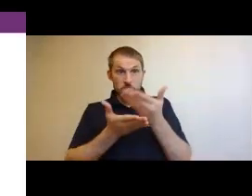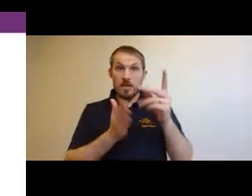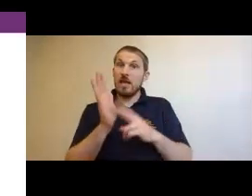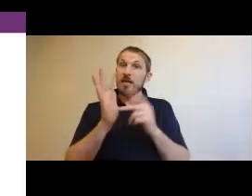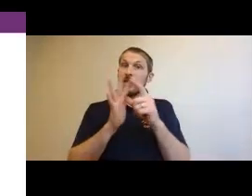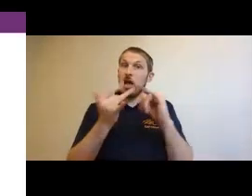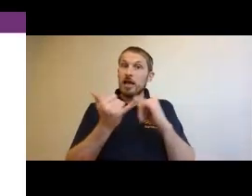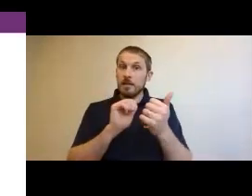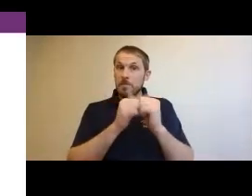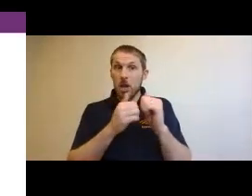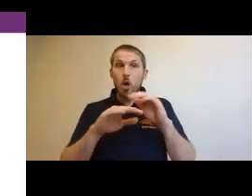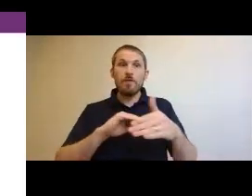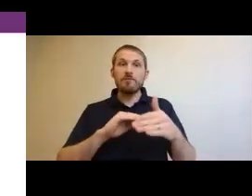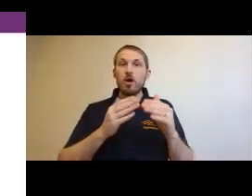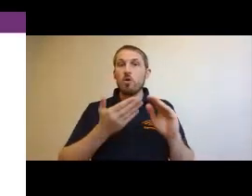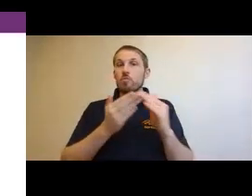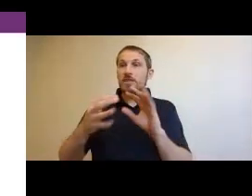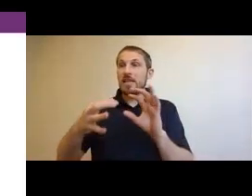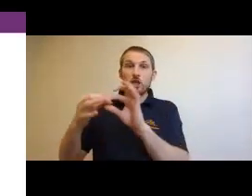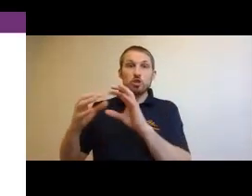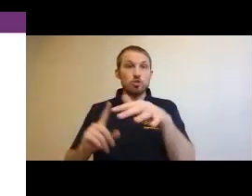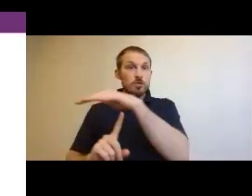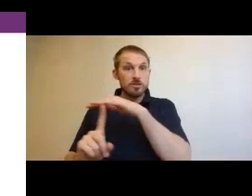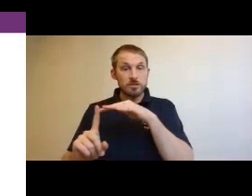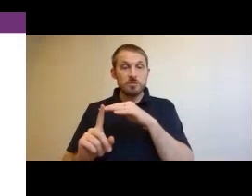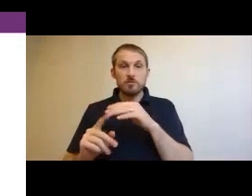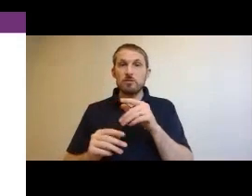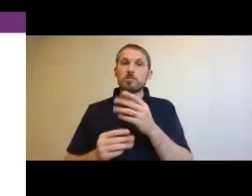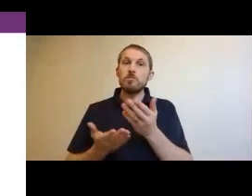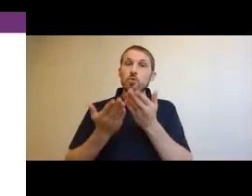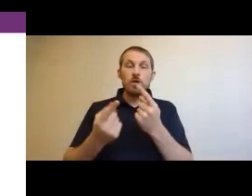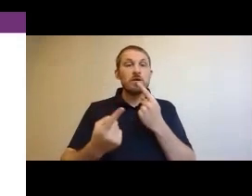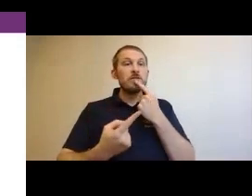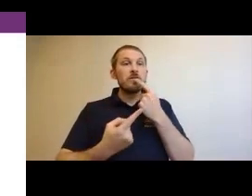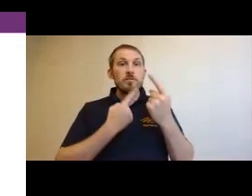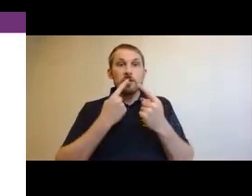connections, they only need to share the information they feel comfortable sharing.